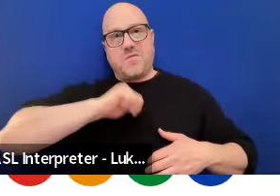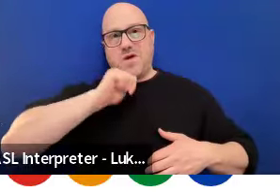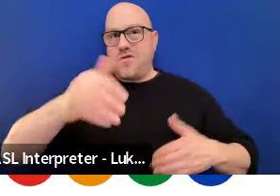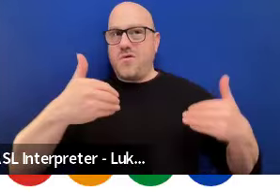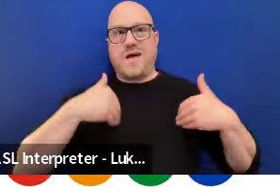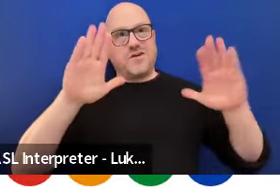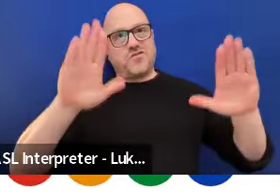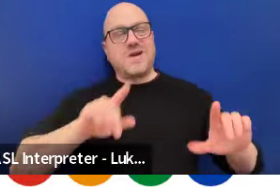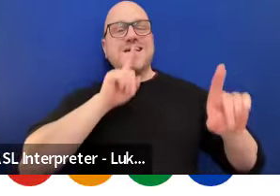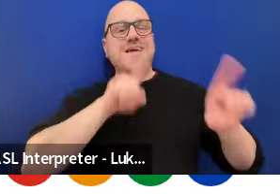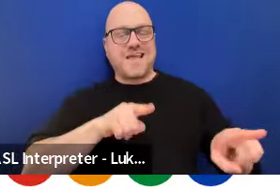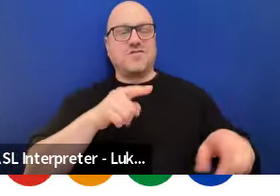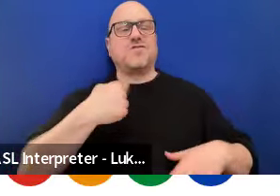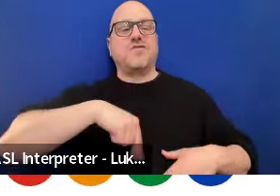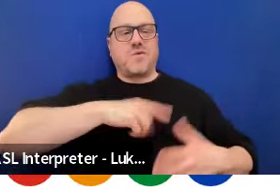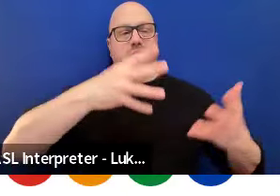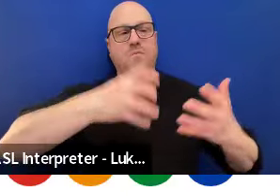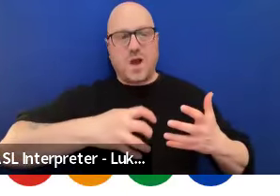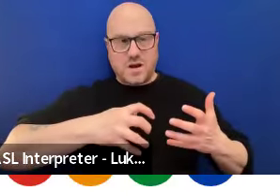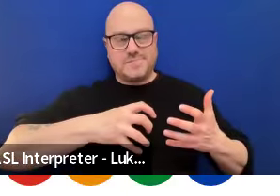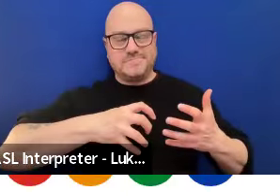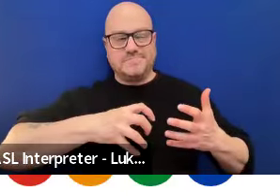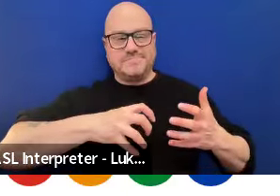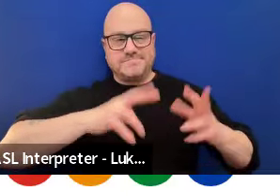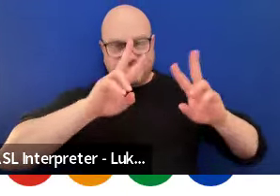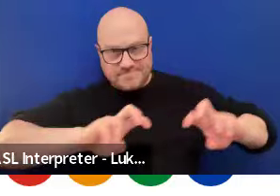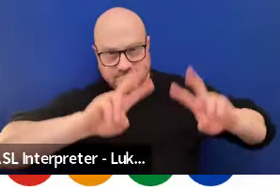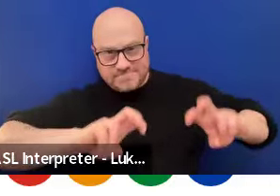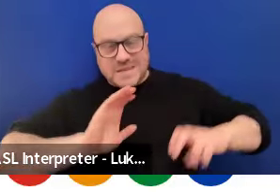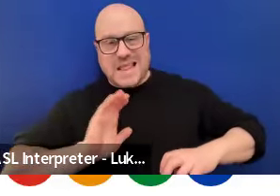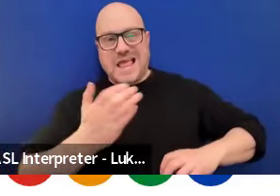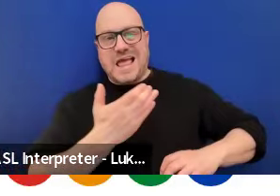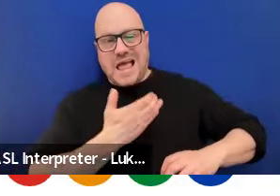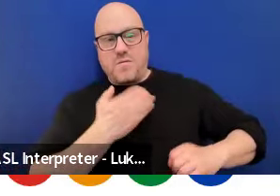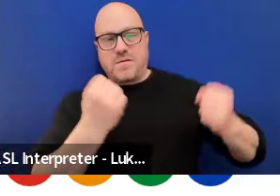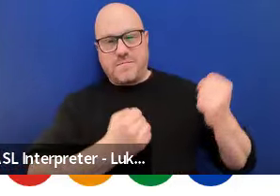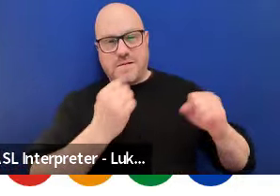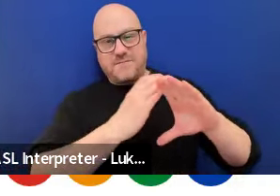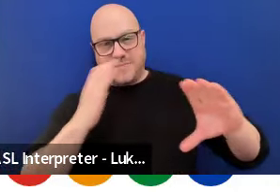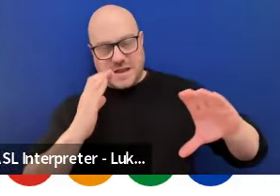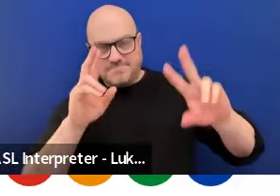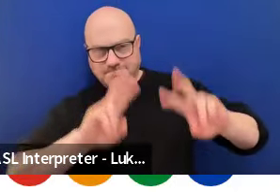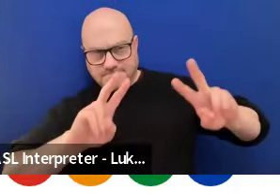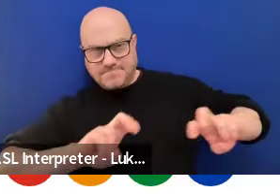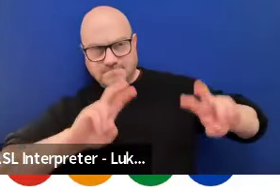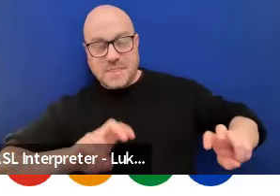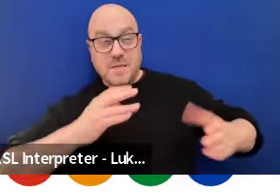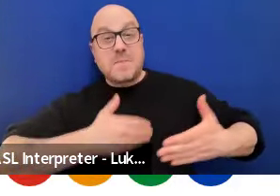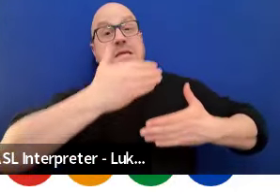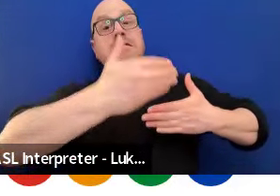VANS, THE ISSUE OF BAGGAGE IS NOT A GREAT ANSWER. AND ONE THING WHEN I INDICATE WE'LL LOOK BACK AT THE VEHICLES,